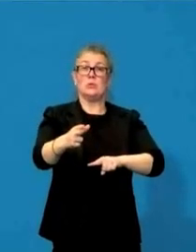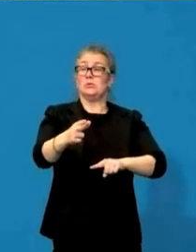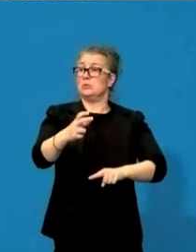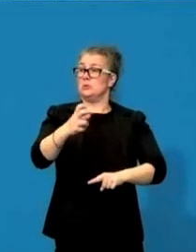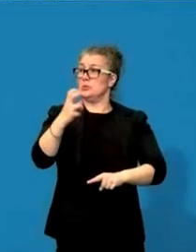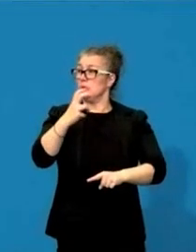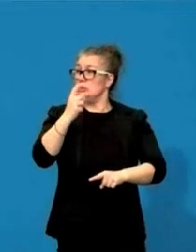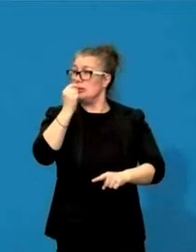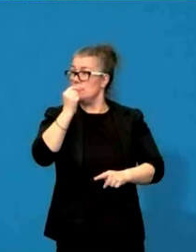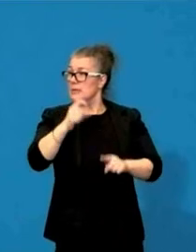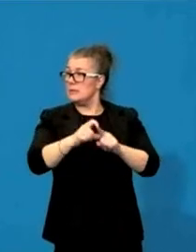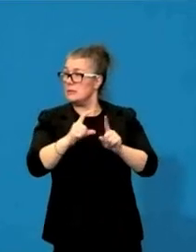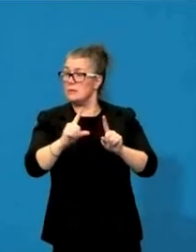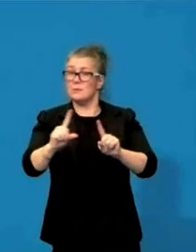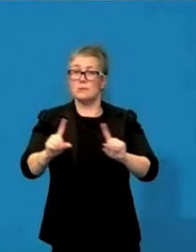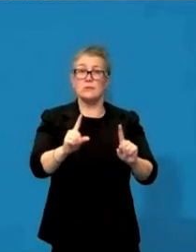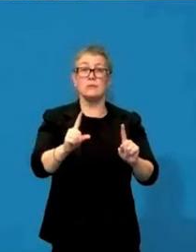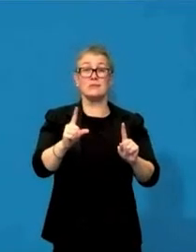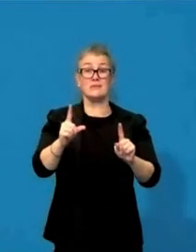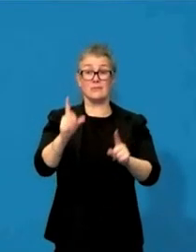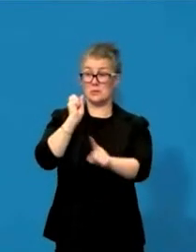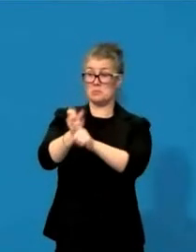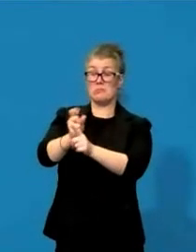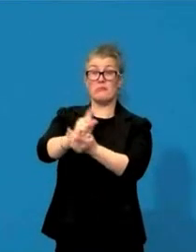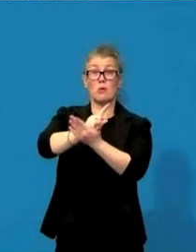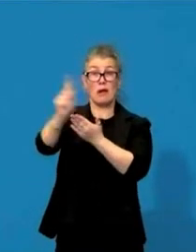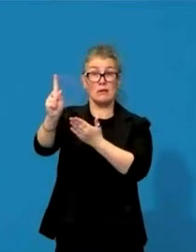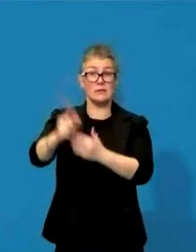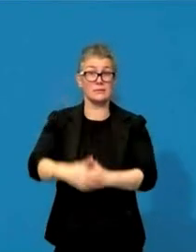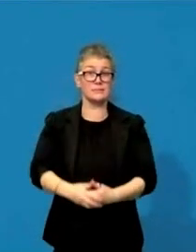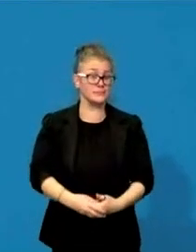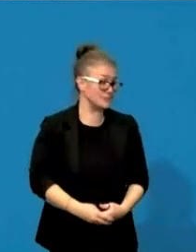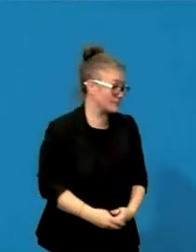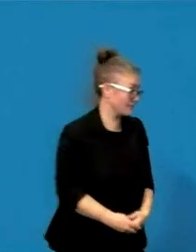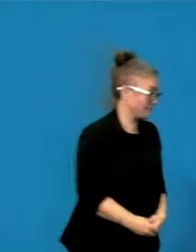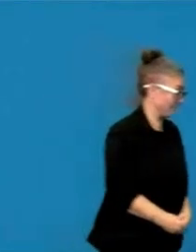consequences for Tristan down the track. Even though we don't - COMMISSIONER McEWIN: Thank you both so much.